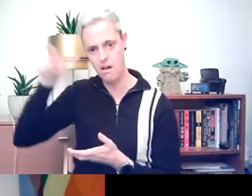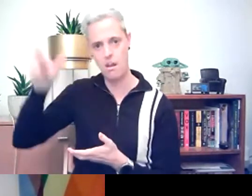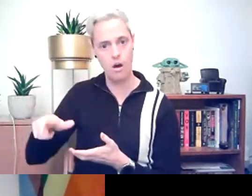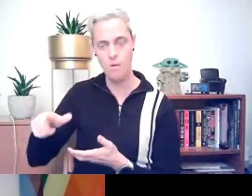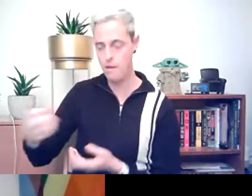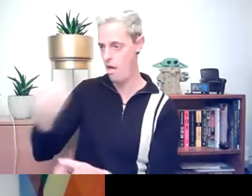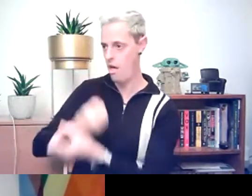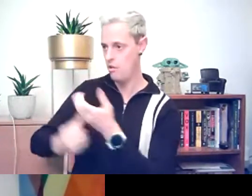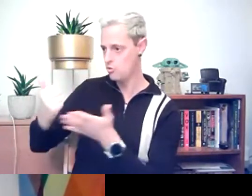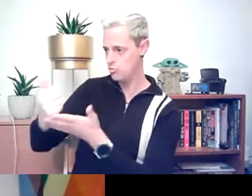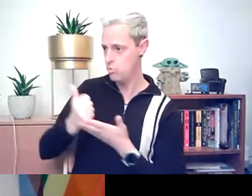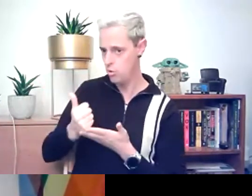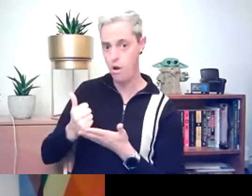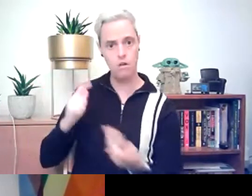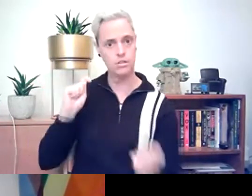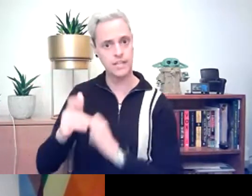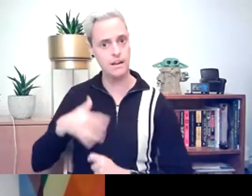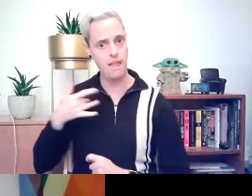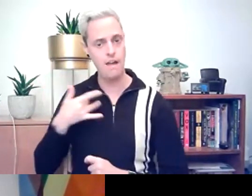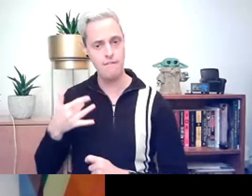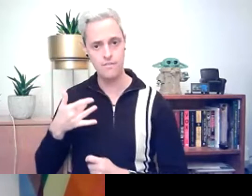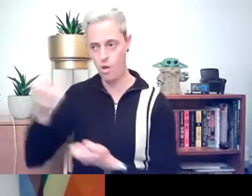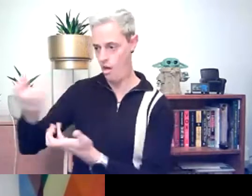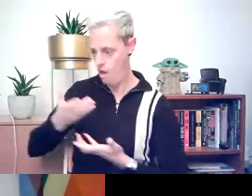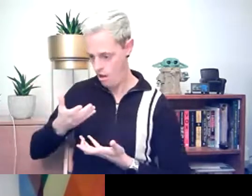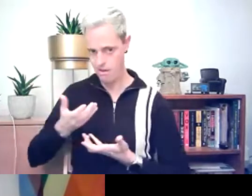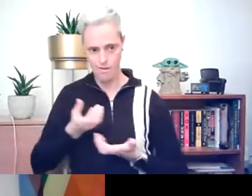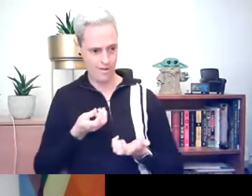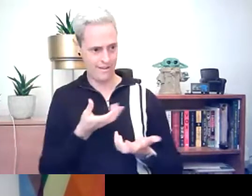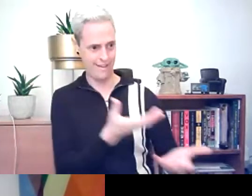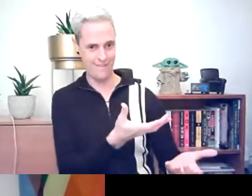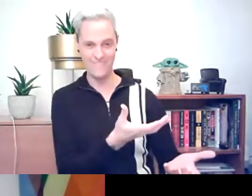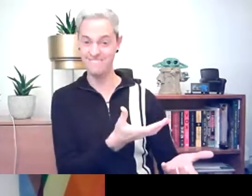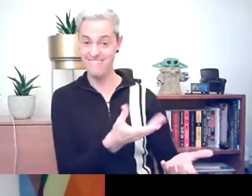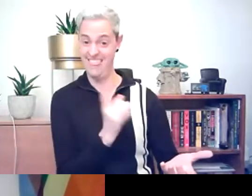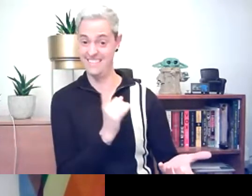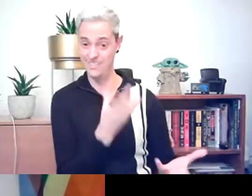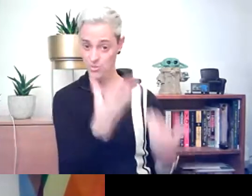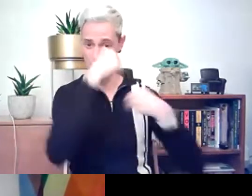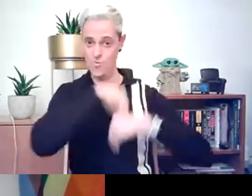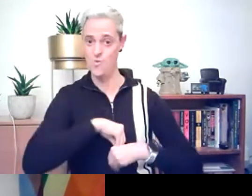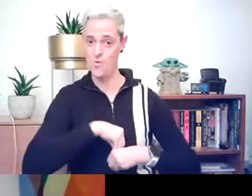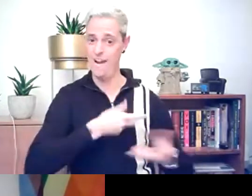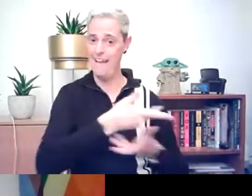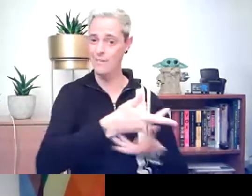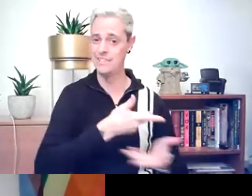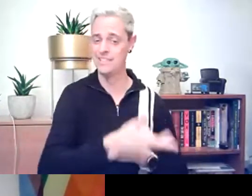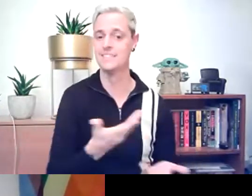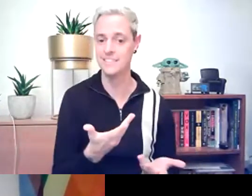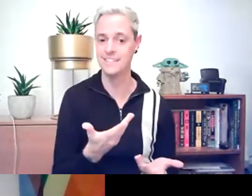complicated, which I suppose is probably no surprise to anyone because we live in a really complex world the way that the world interacts with us.